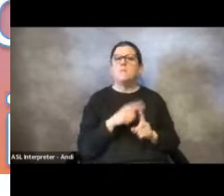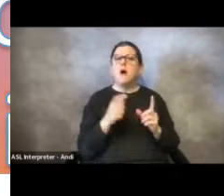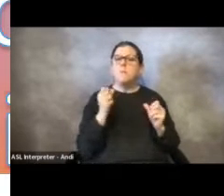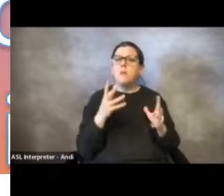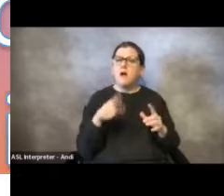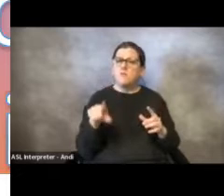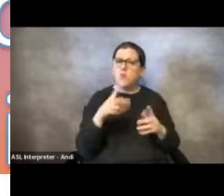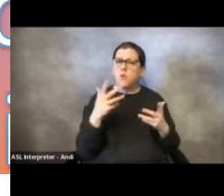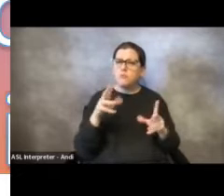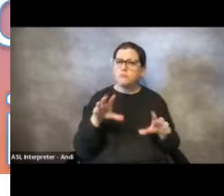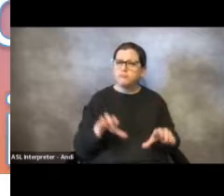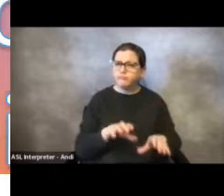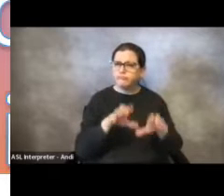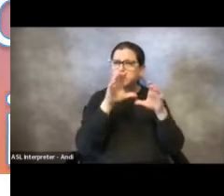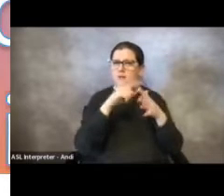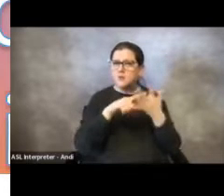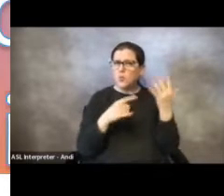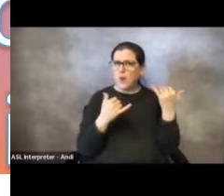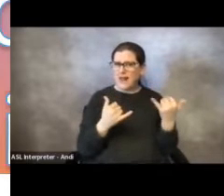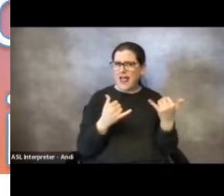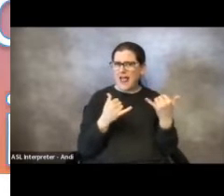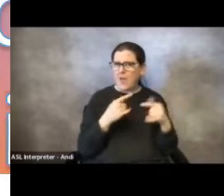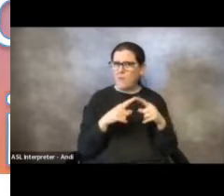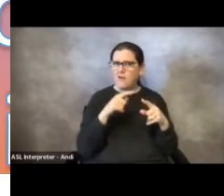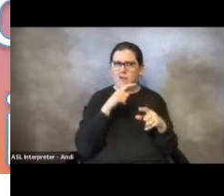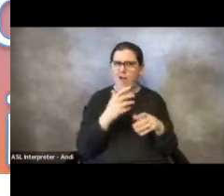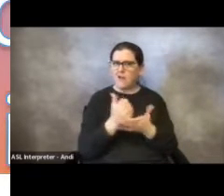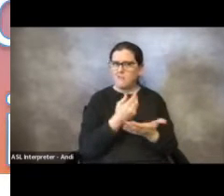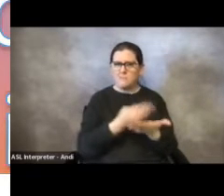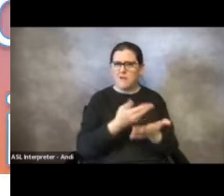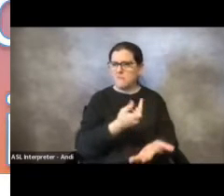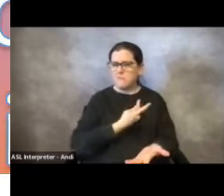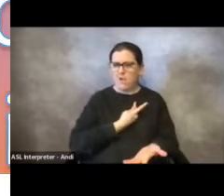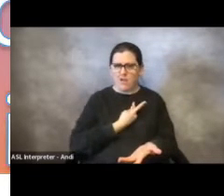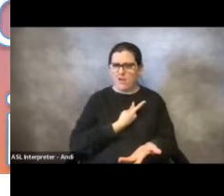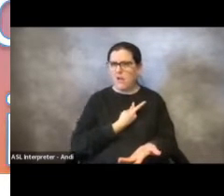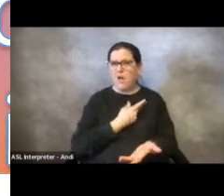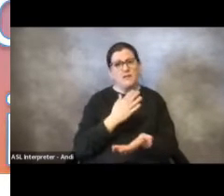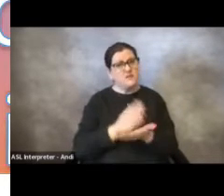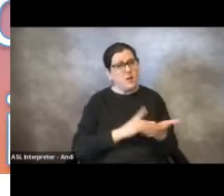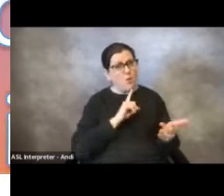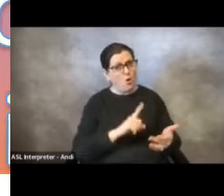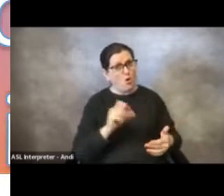activities right now. But you're not getting the Kohl's cash. So some of you are and I I have some examples. But it's an